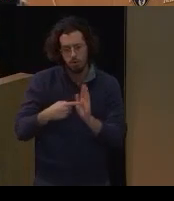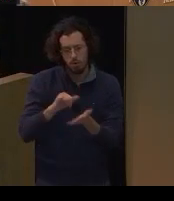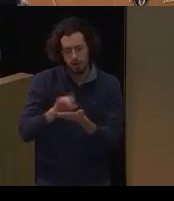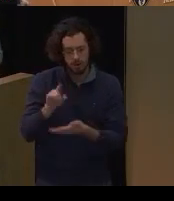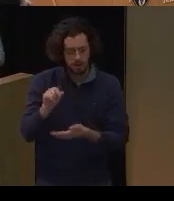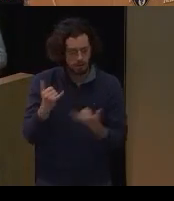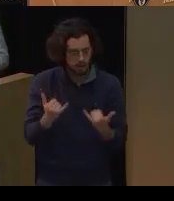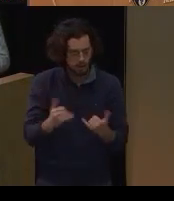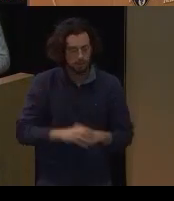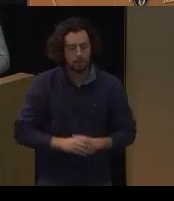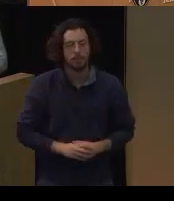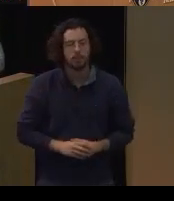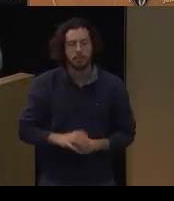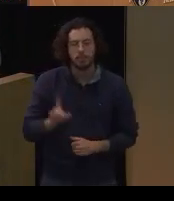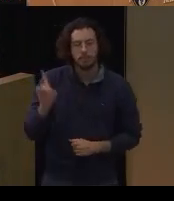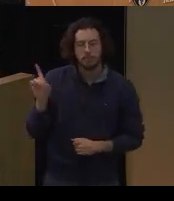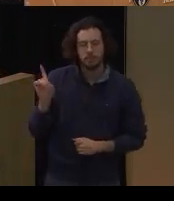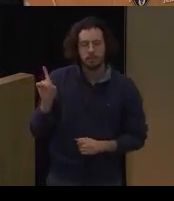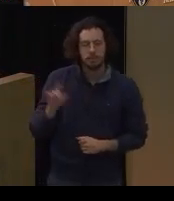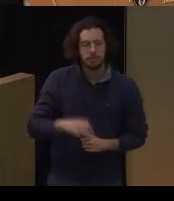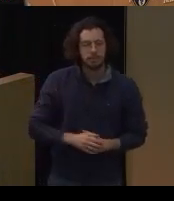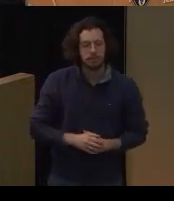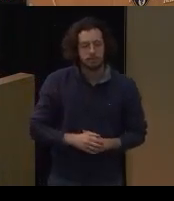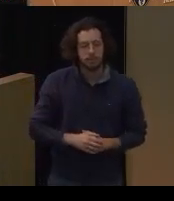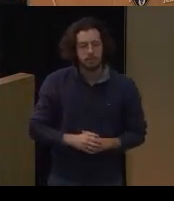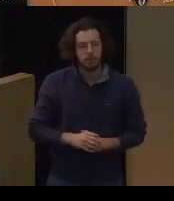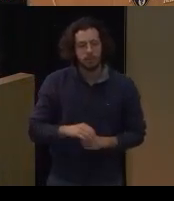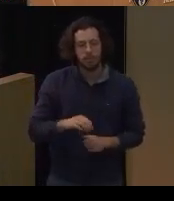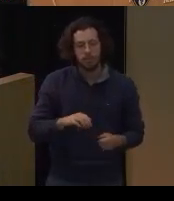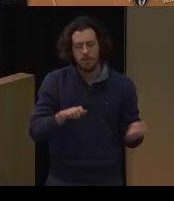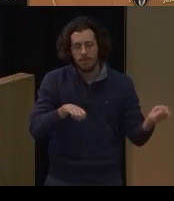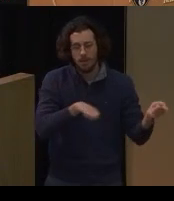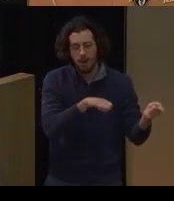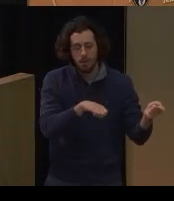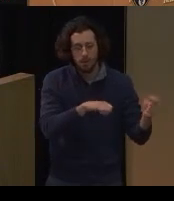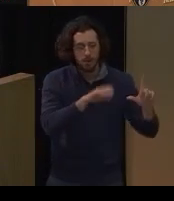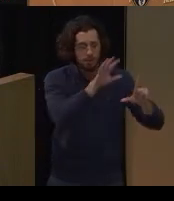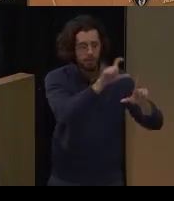okay so here I have violin plots that are depicting the distribution the solid Dot